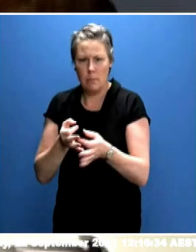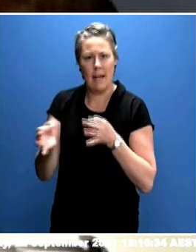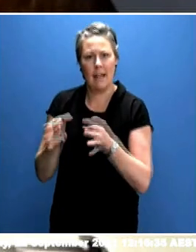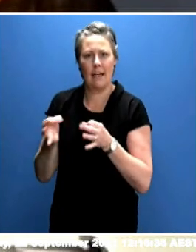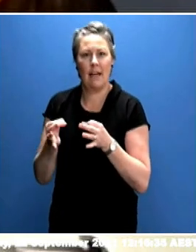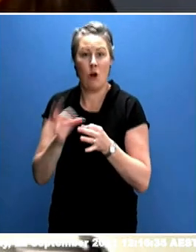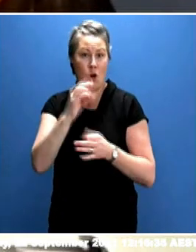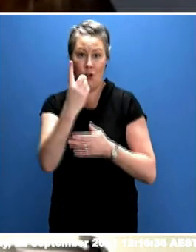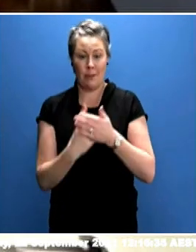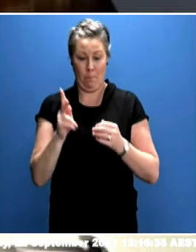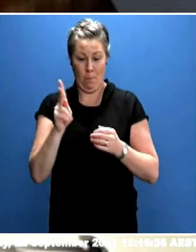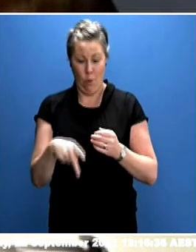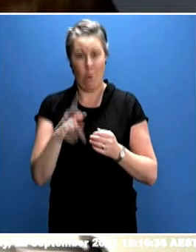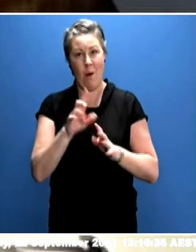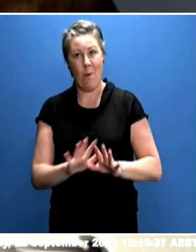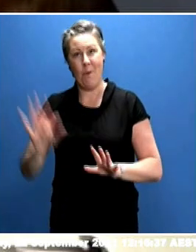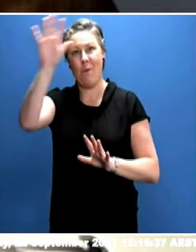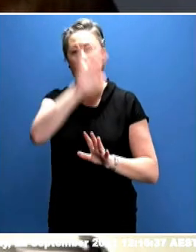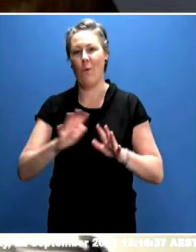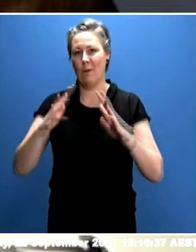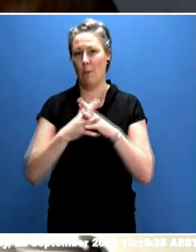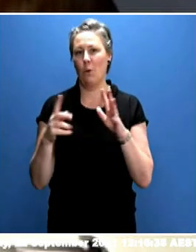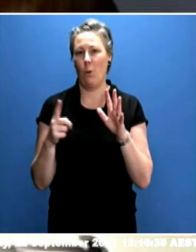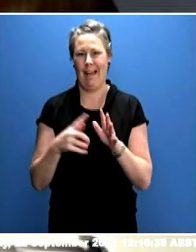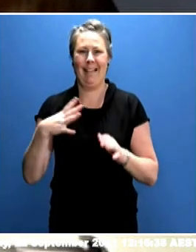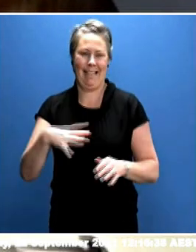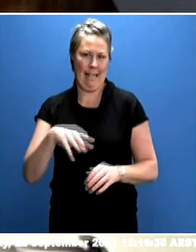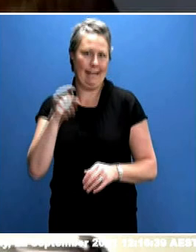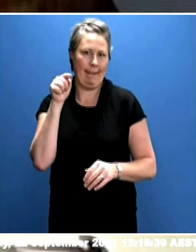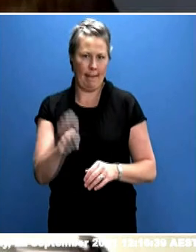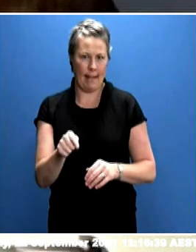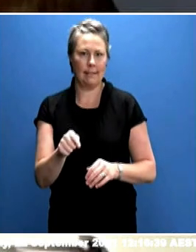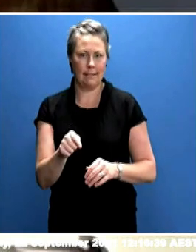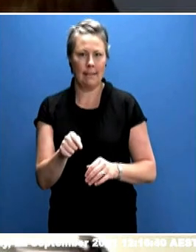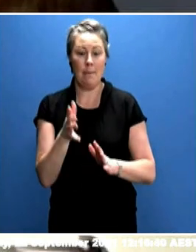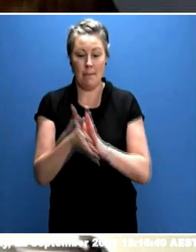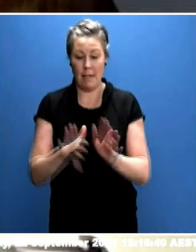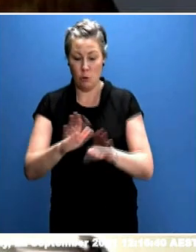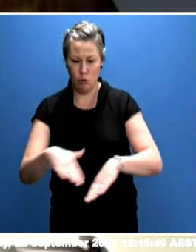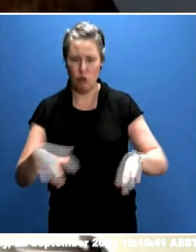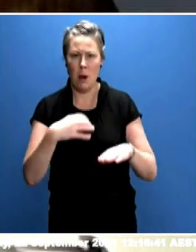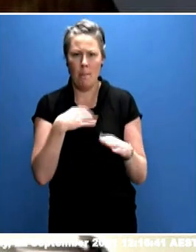children across the whole State, but that's something that needs to be looked into, too, keeping kids closer to their country